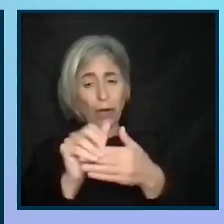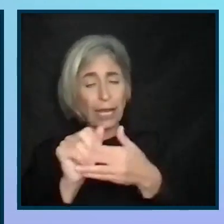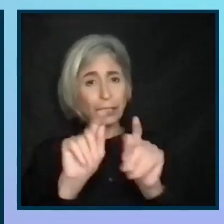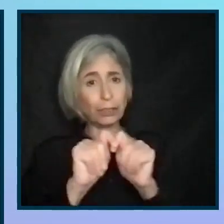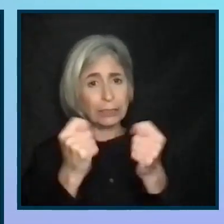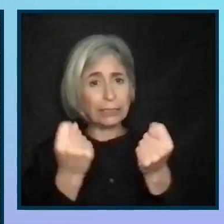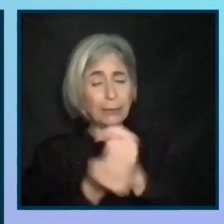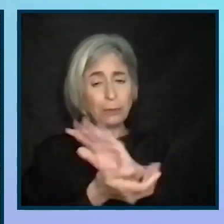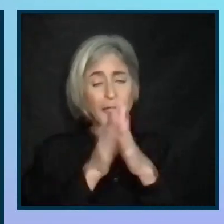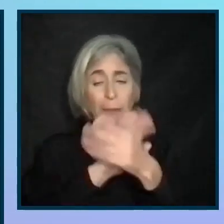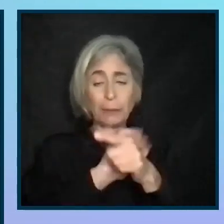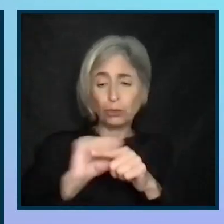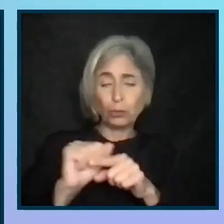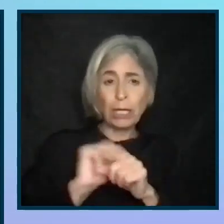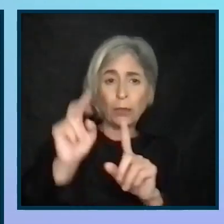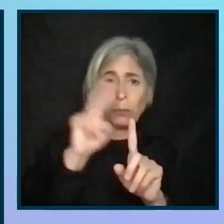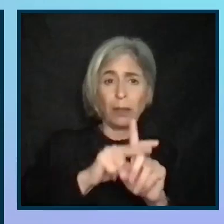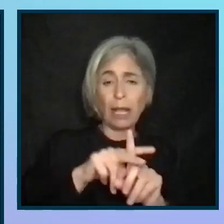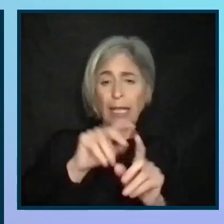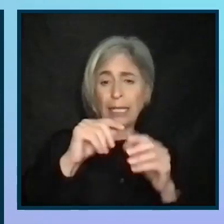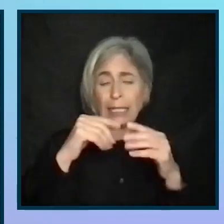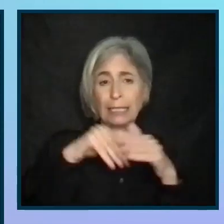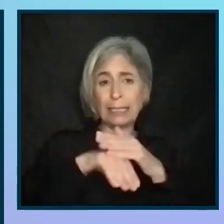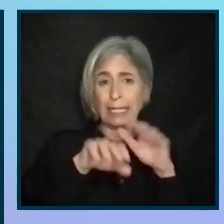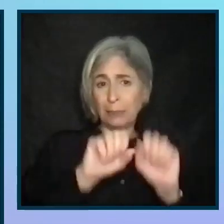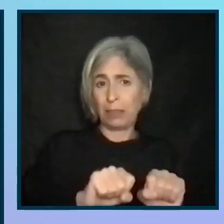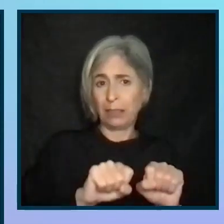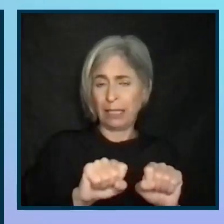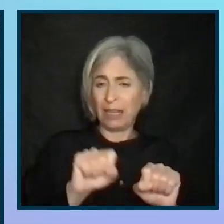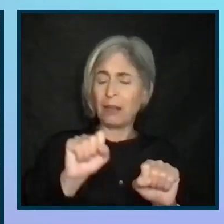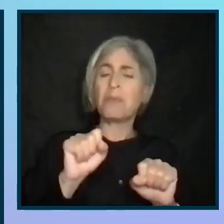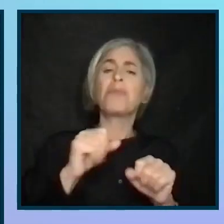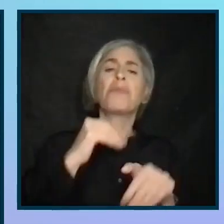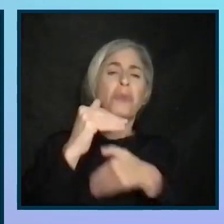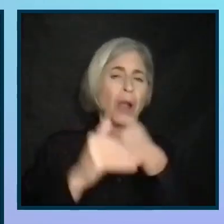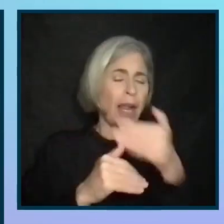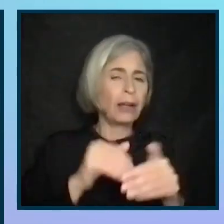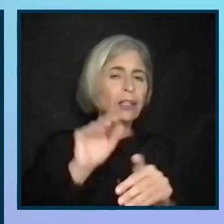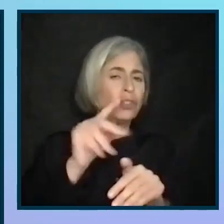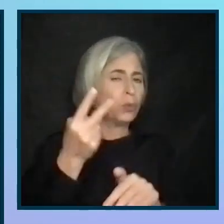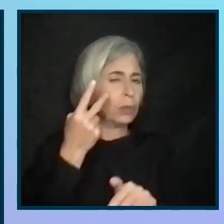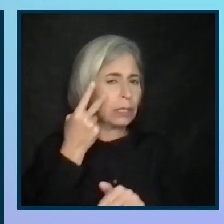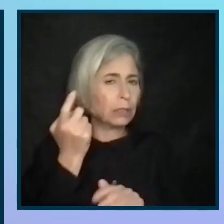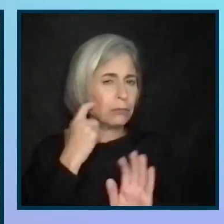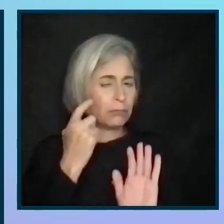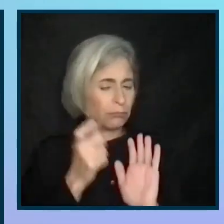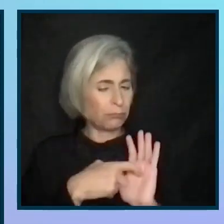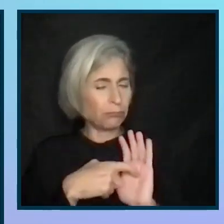and starting to apply accessibility, they are gonna make progress. But in terms of getting to the point